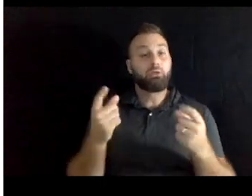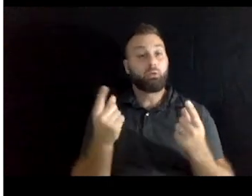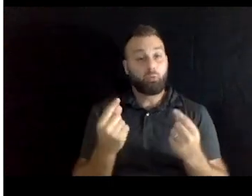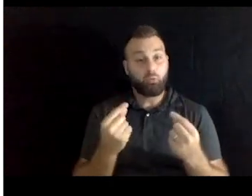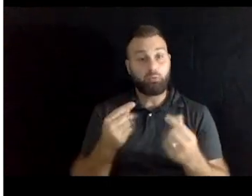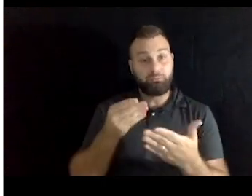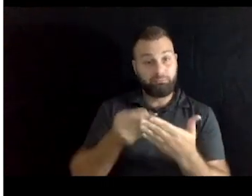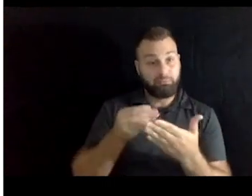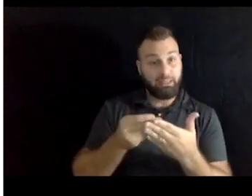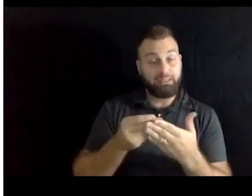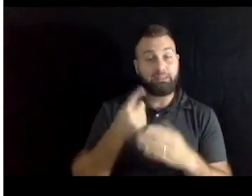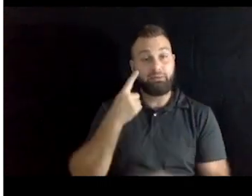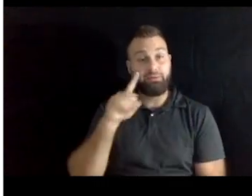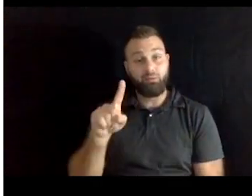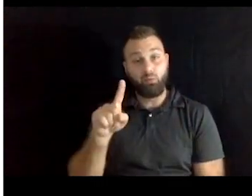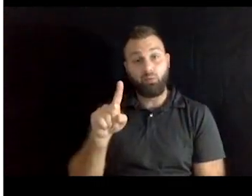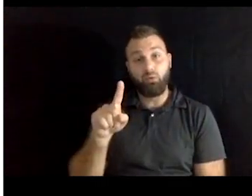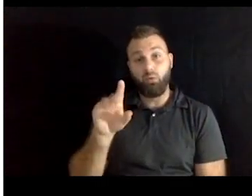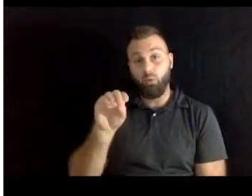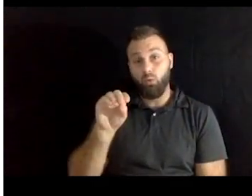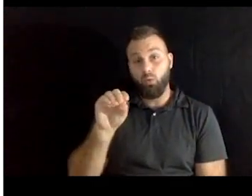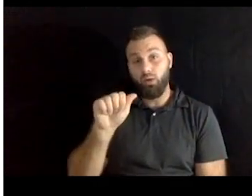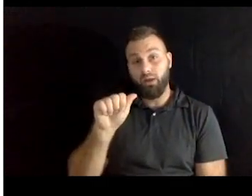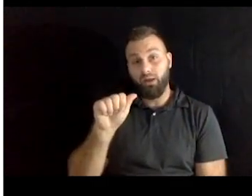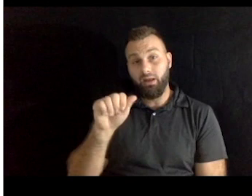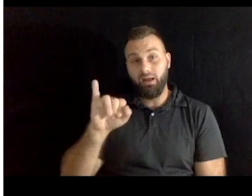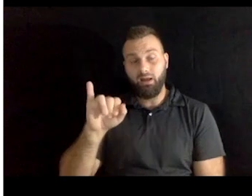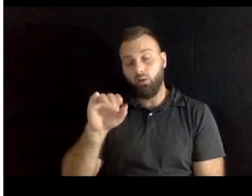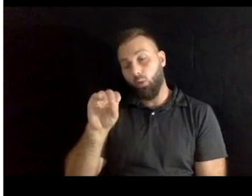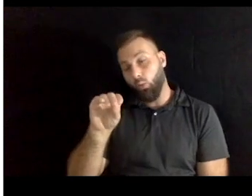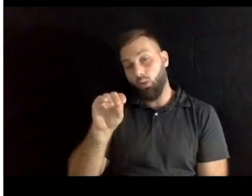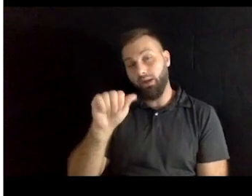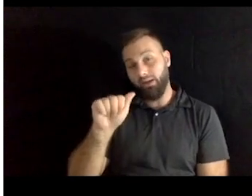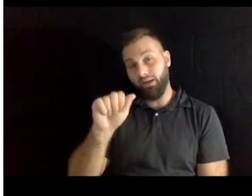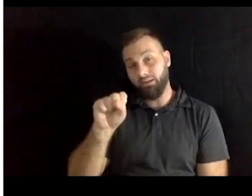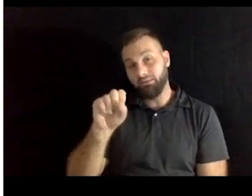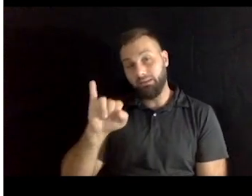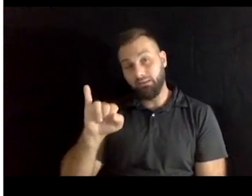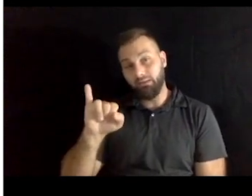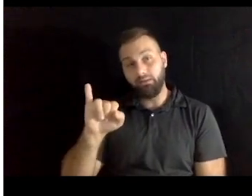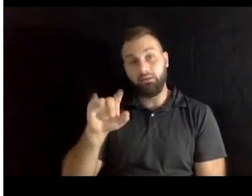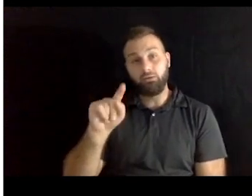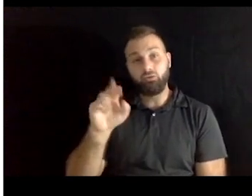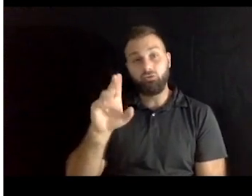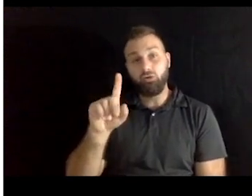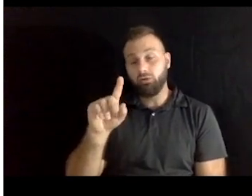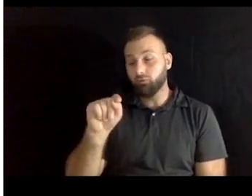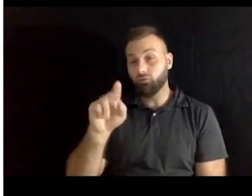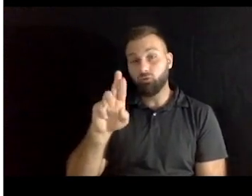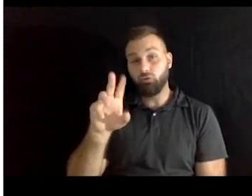the funds that would typically go to the OAI, OASI Trust Fund They. Temporarily allocated more of